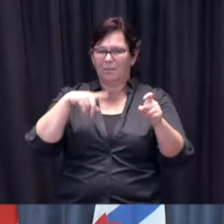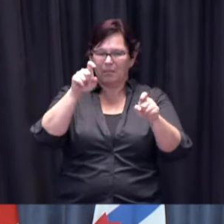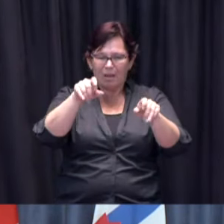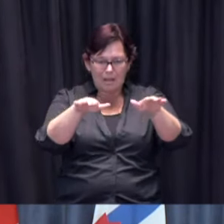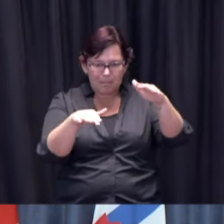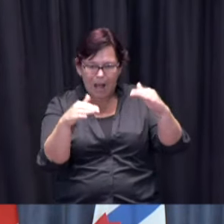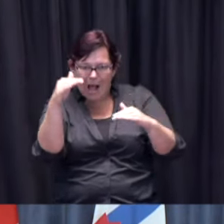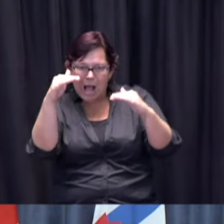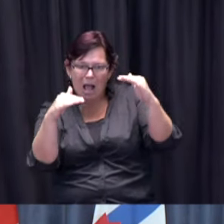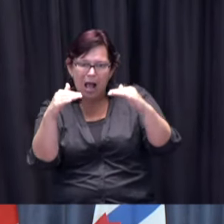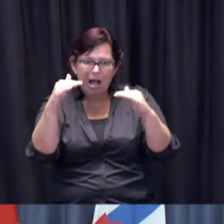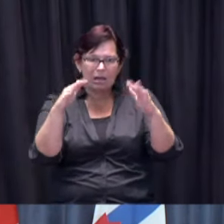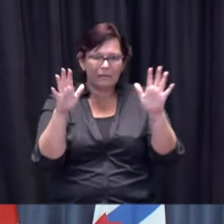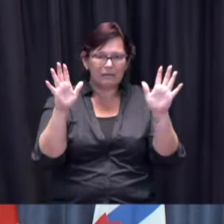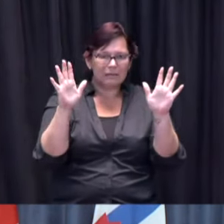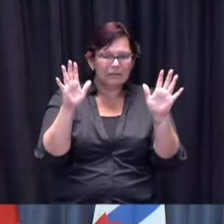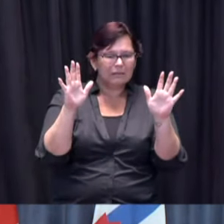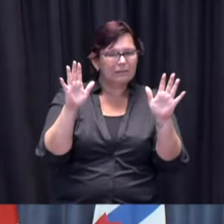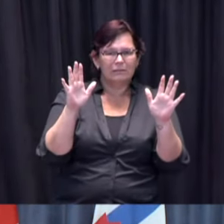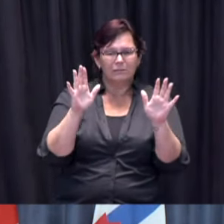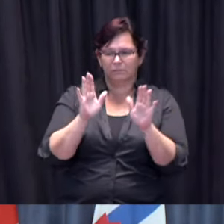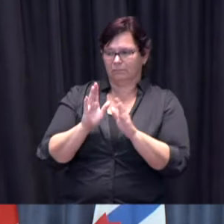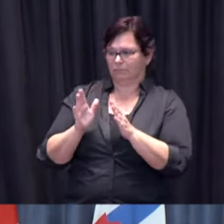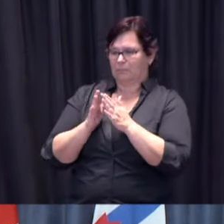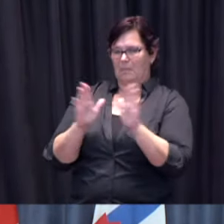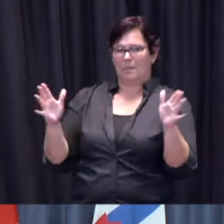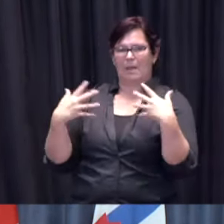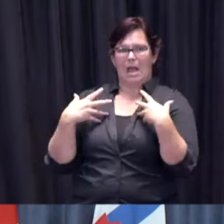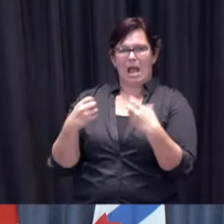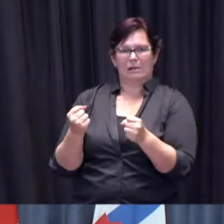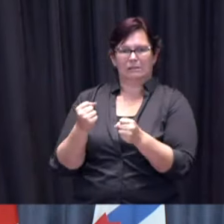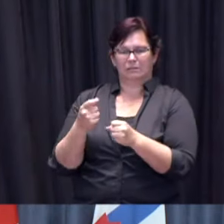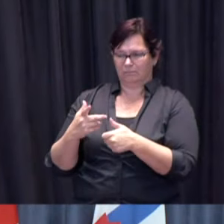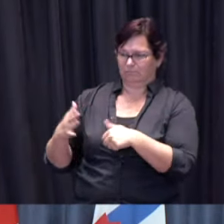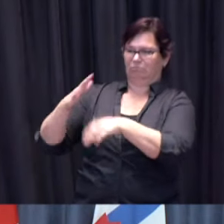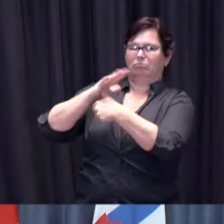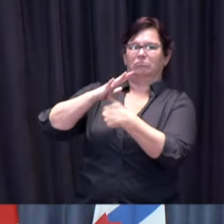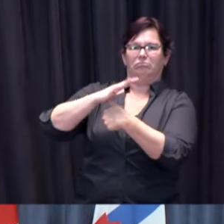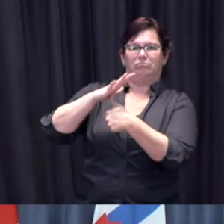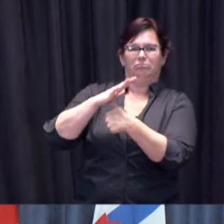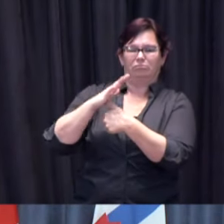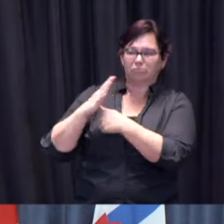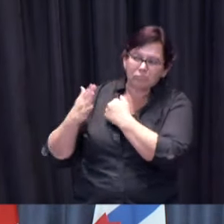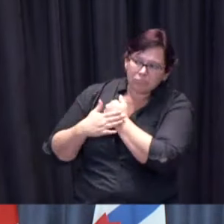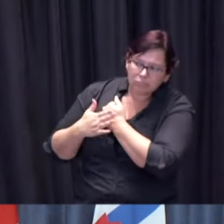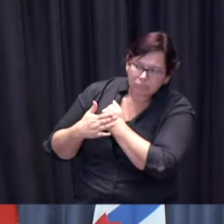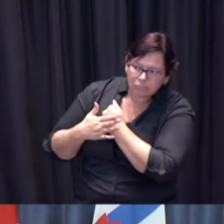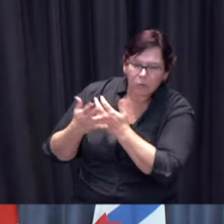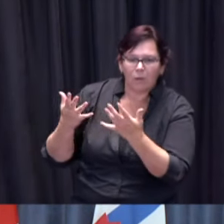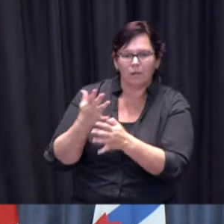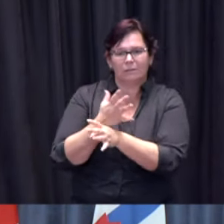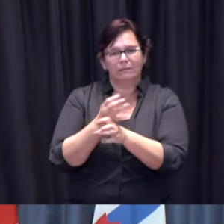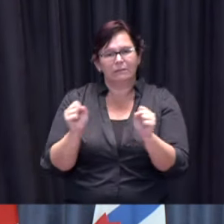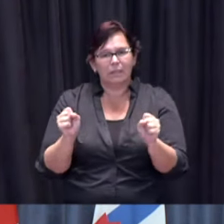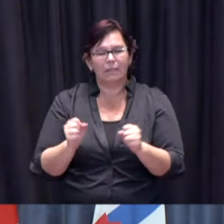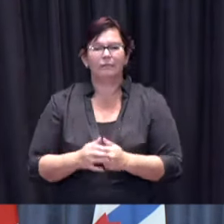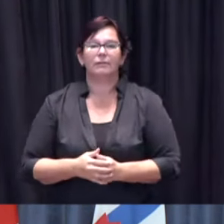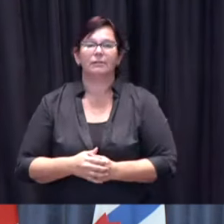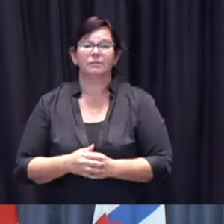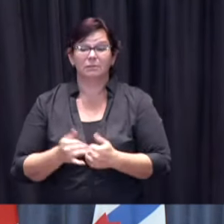medical and public health professionals. But I will say as we approach Stage 3 and with the stakes of renewed spread so high,